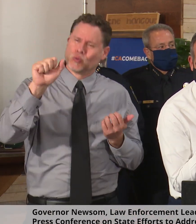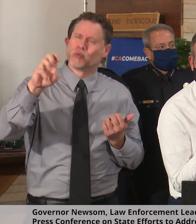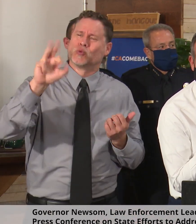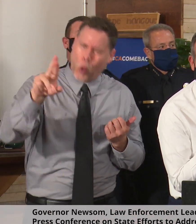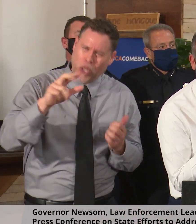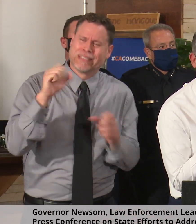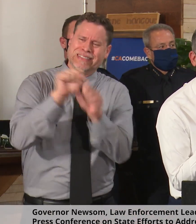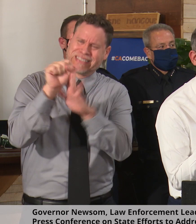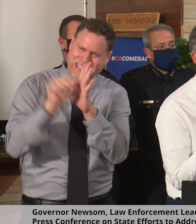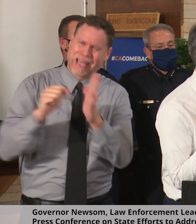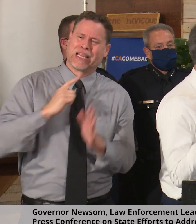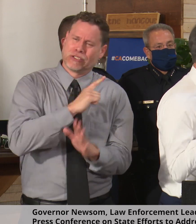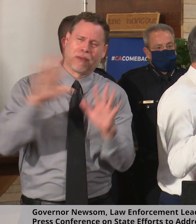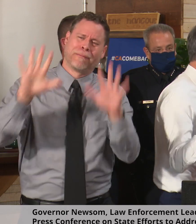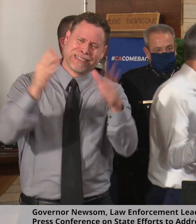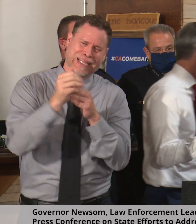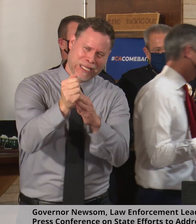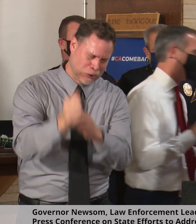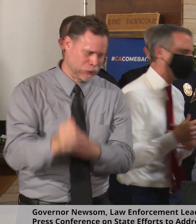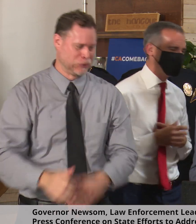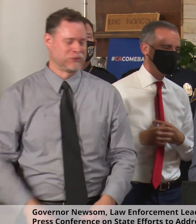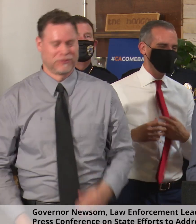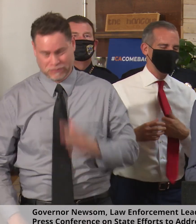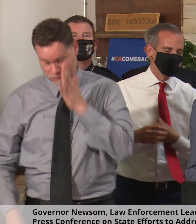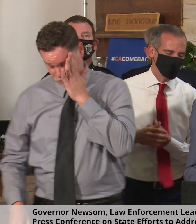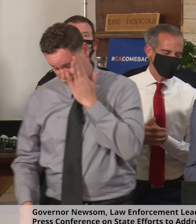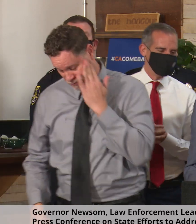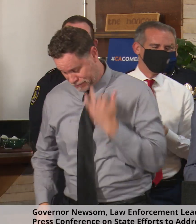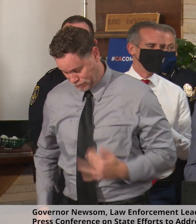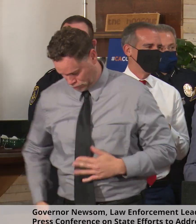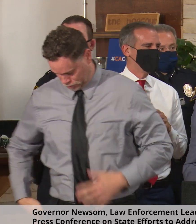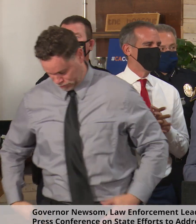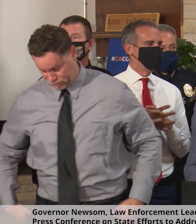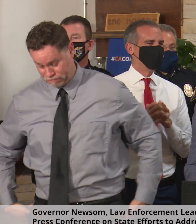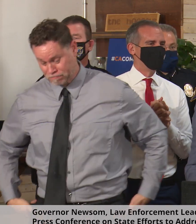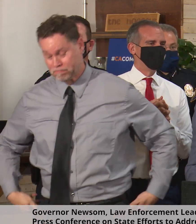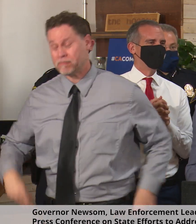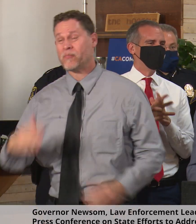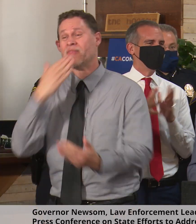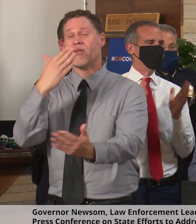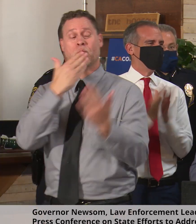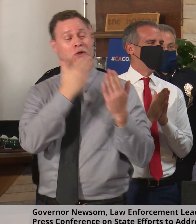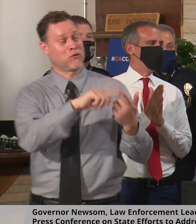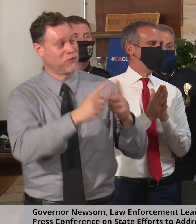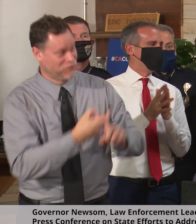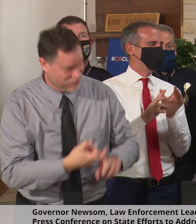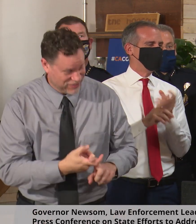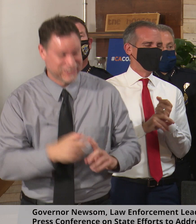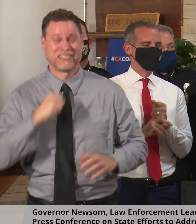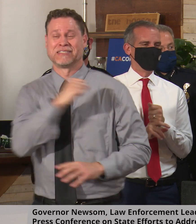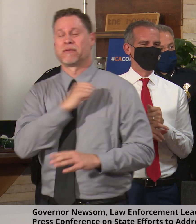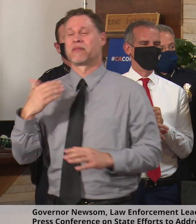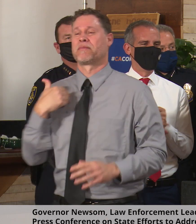legislation and amazing and thank you my good friend assembly member O'Donnell. You know how